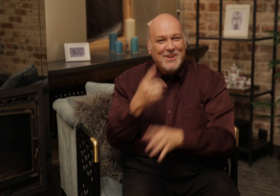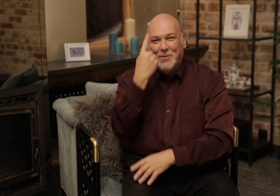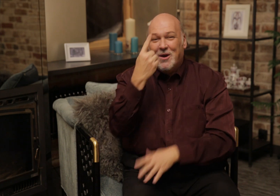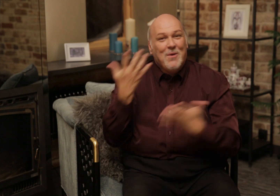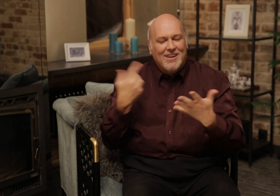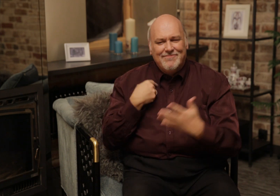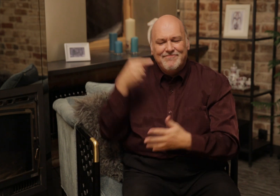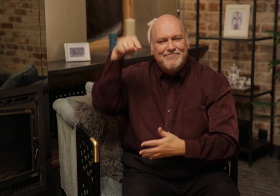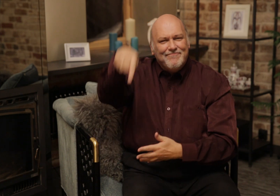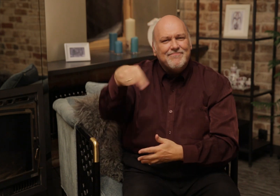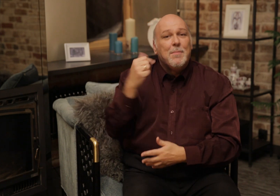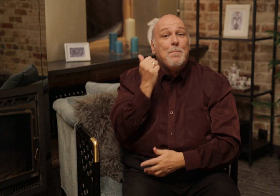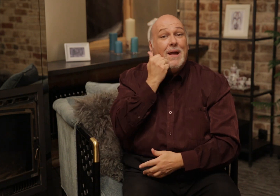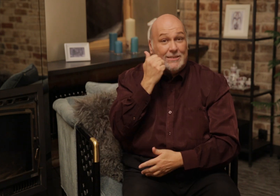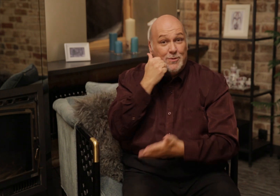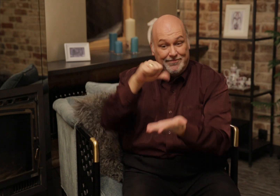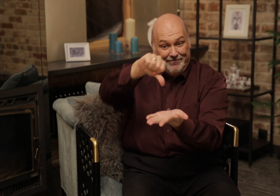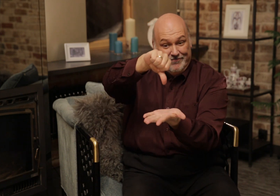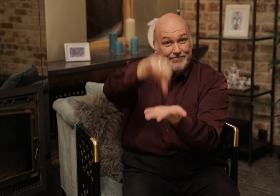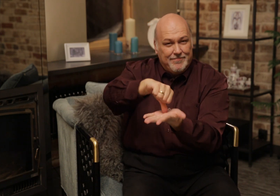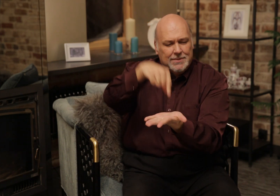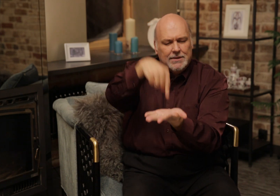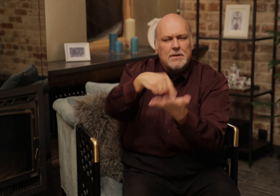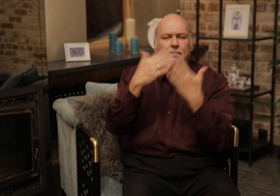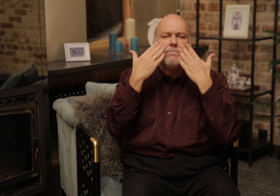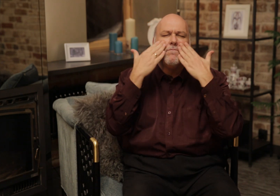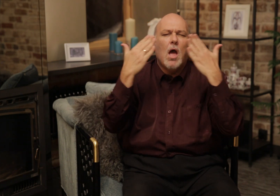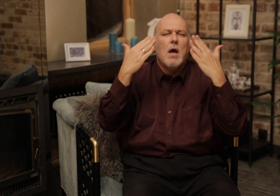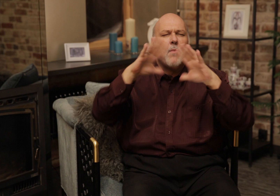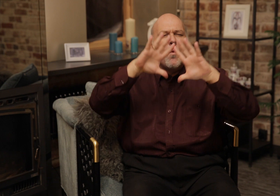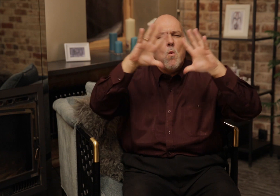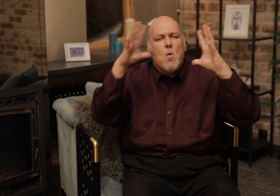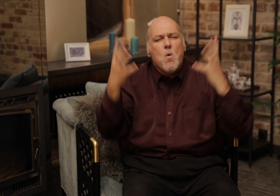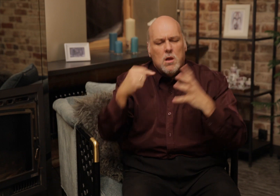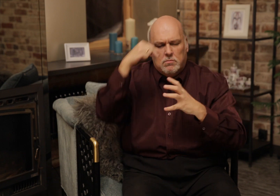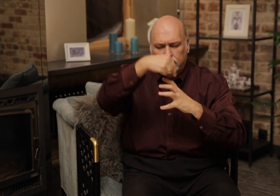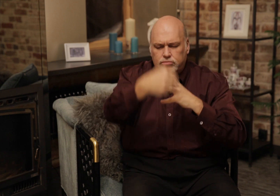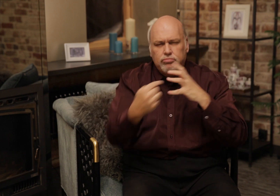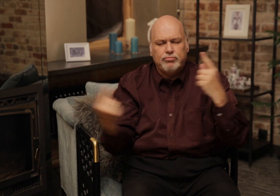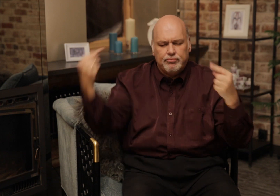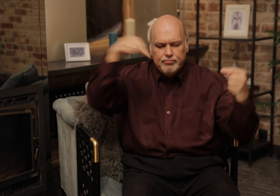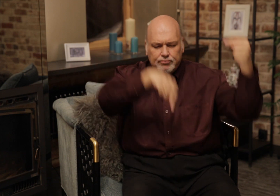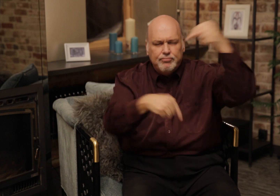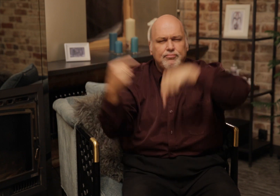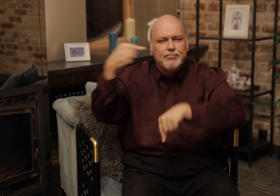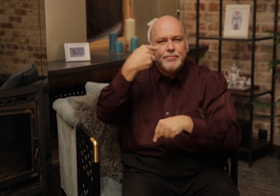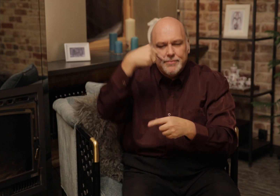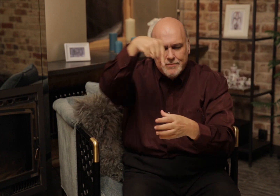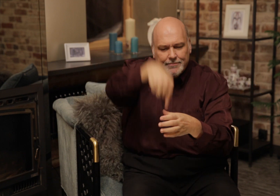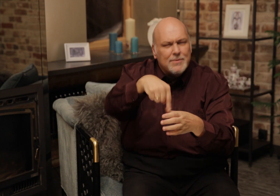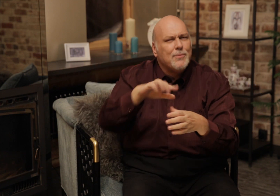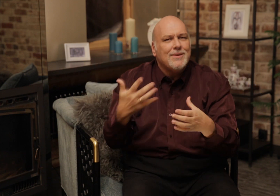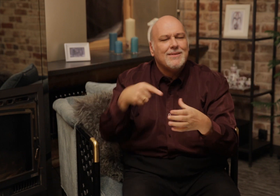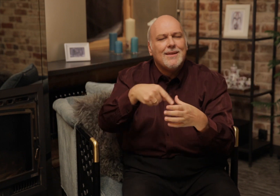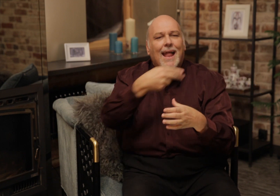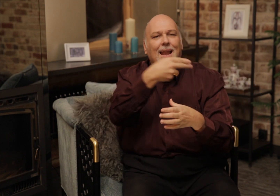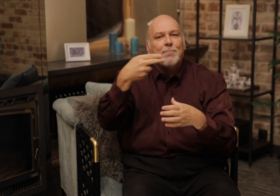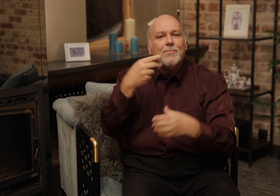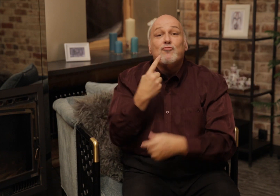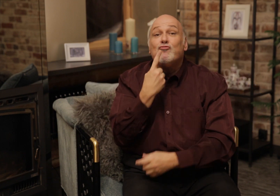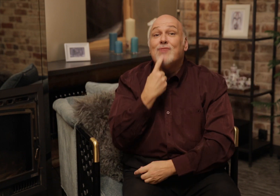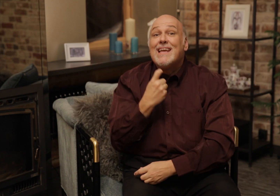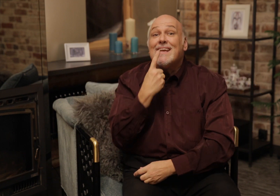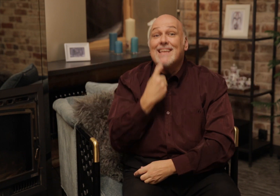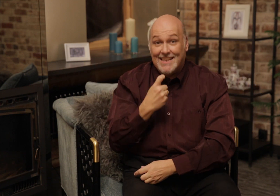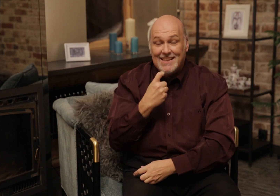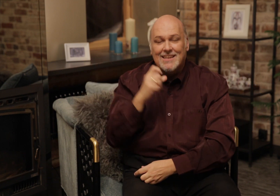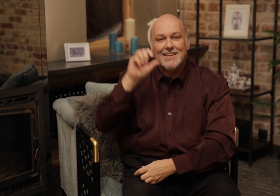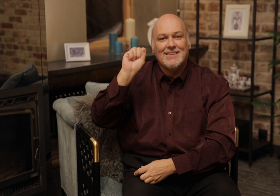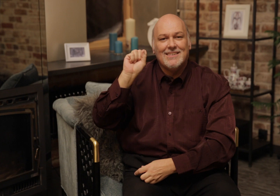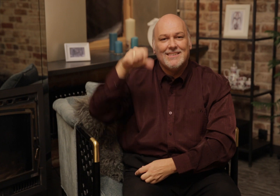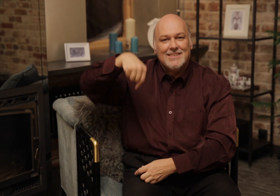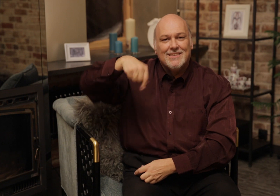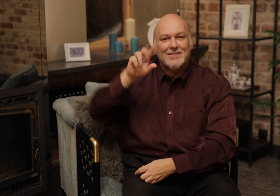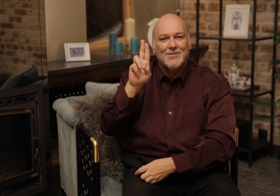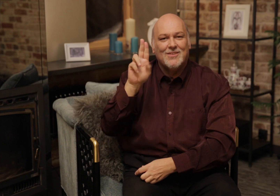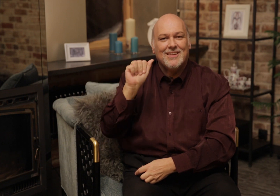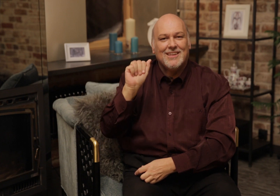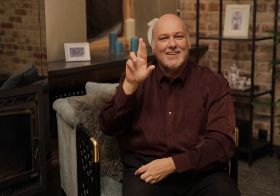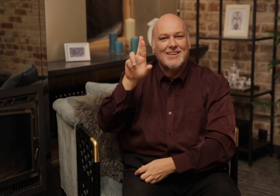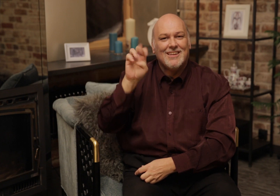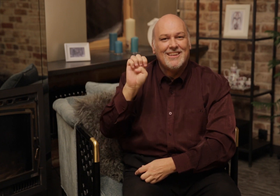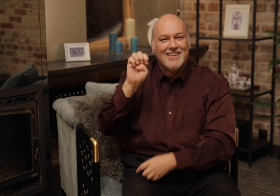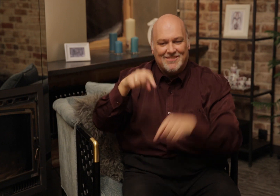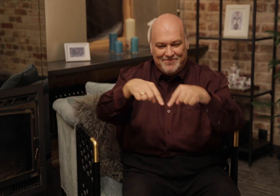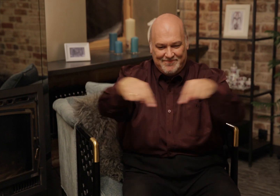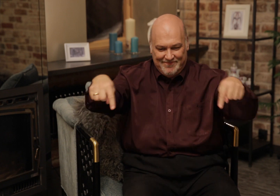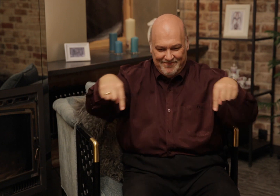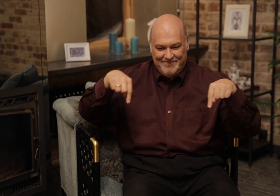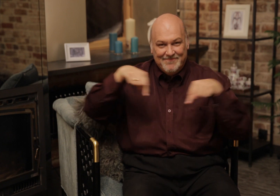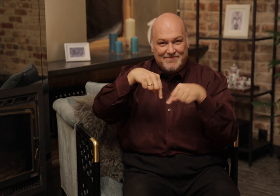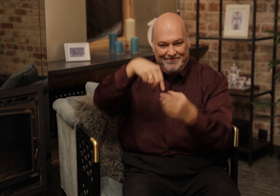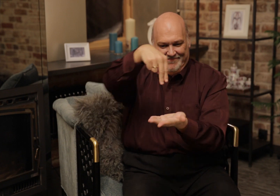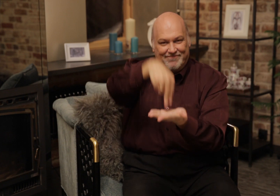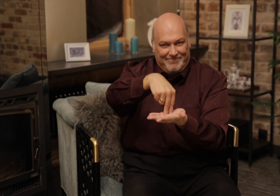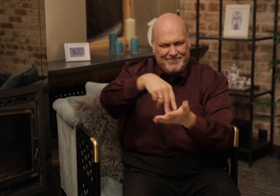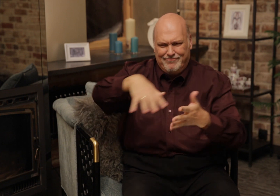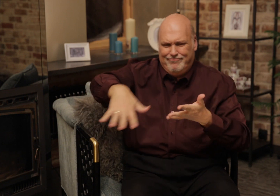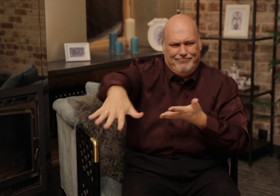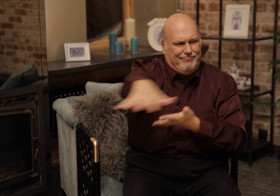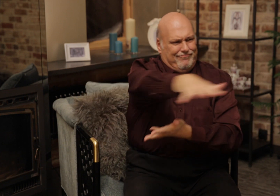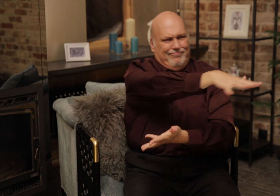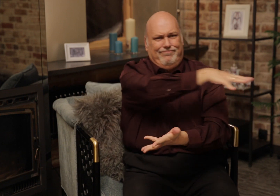about the tourist that come to Moscow and visit Red Square.